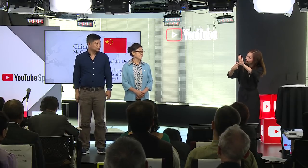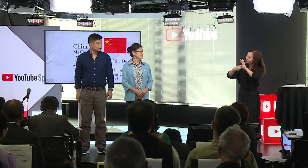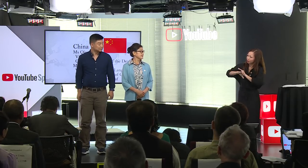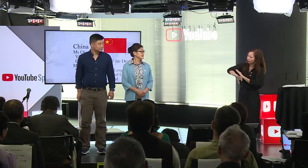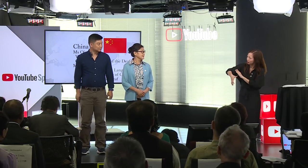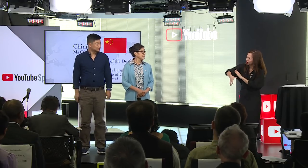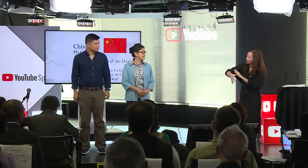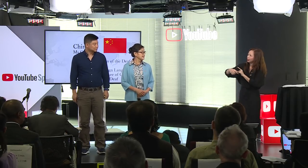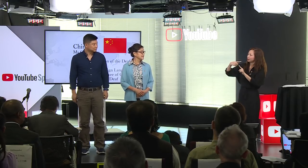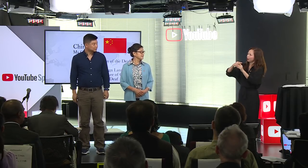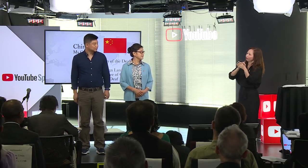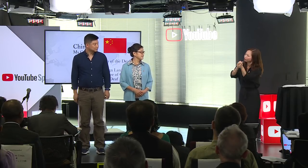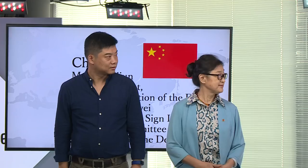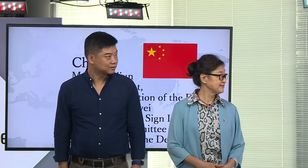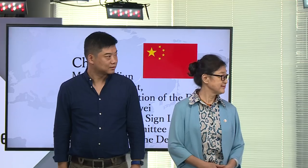representatives from China, Ms.